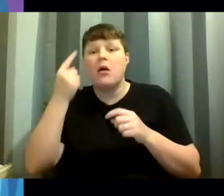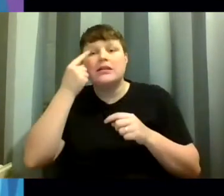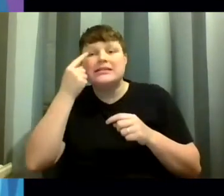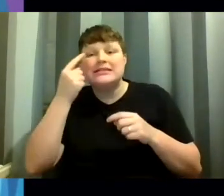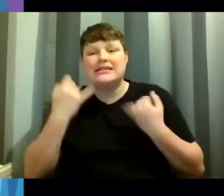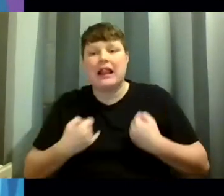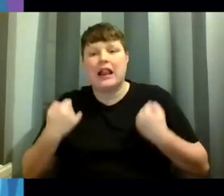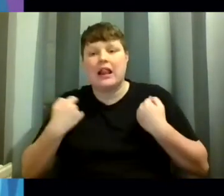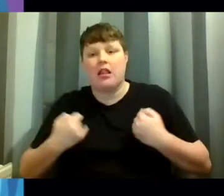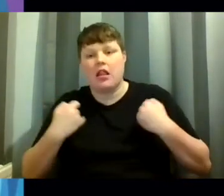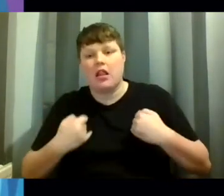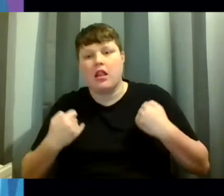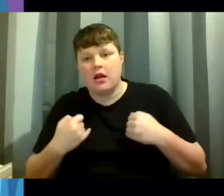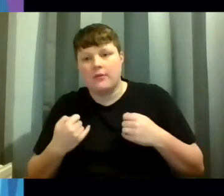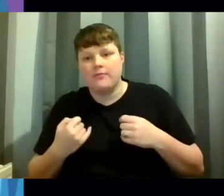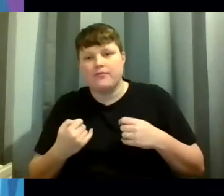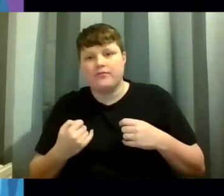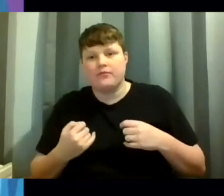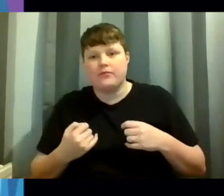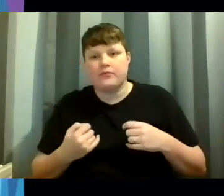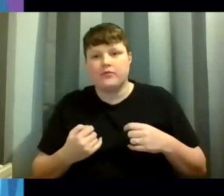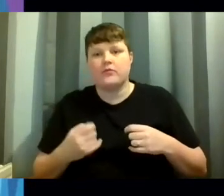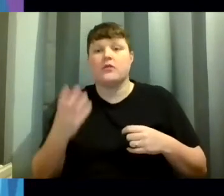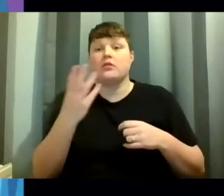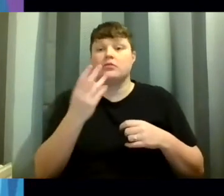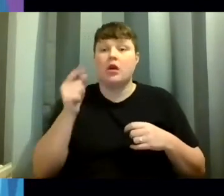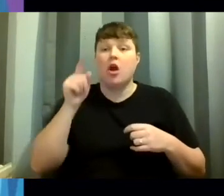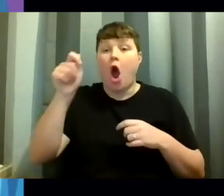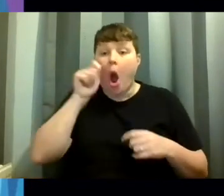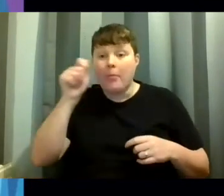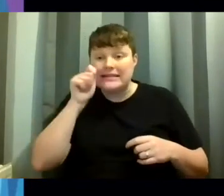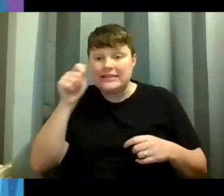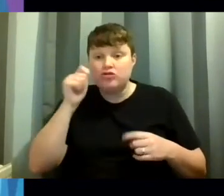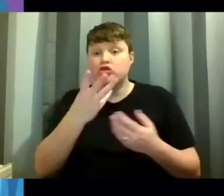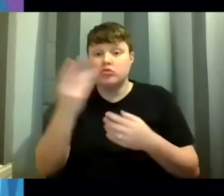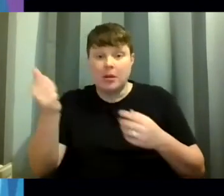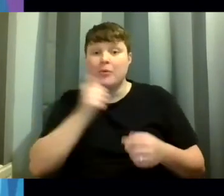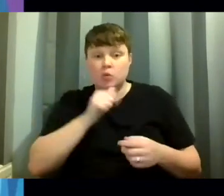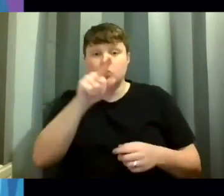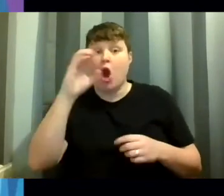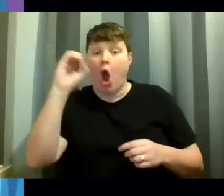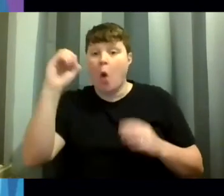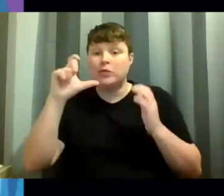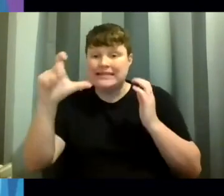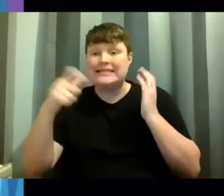I think one of the high street opticians is now using OCT scans in all of its branches.